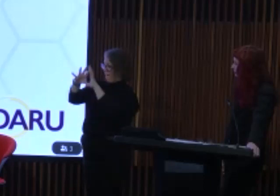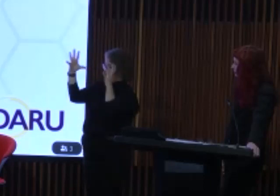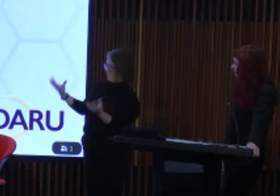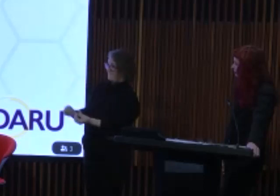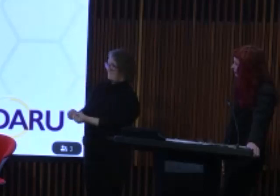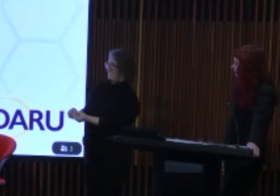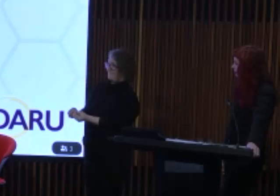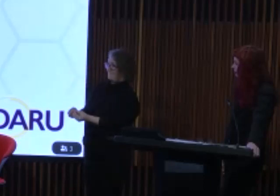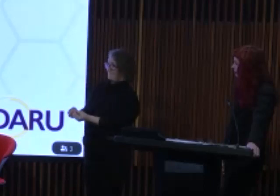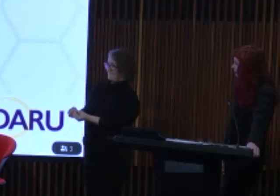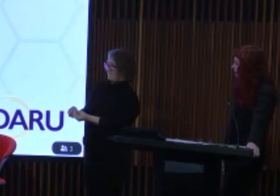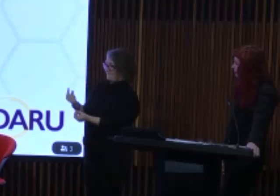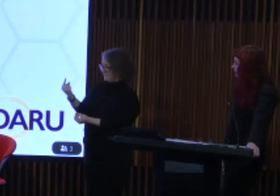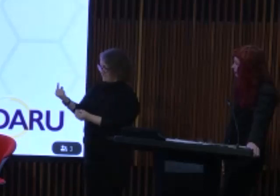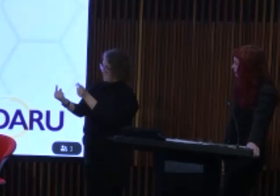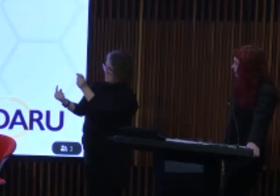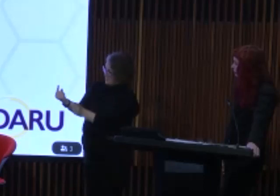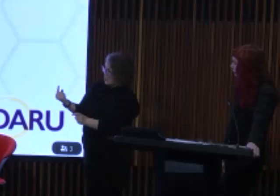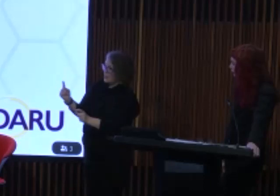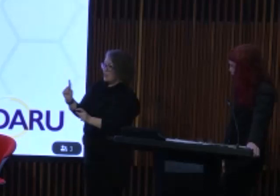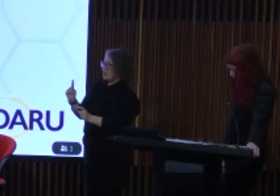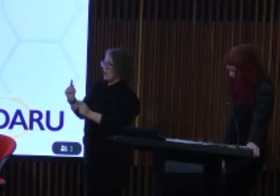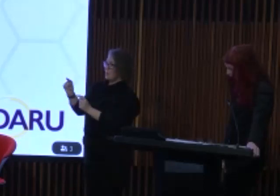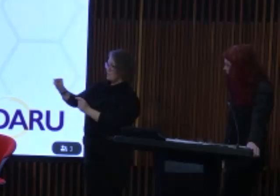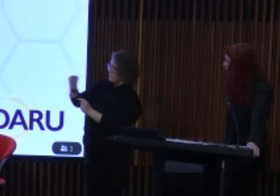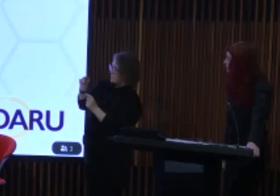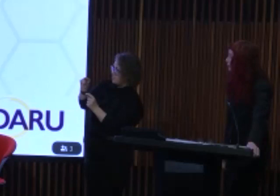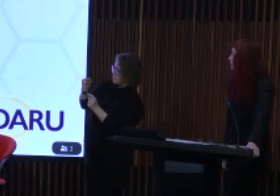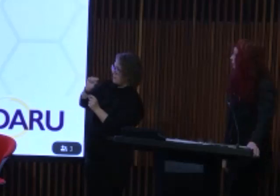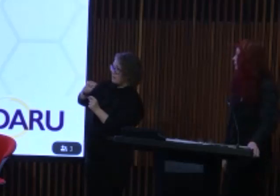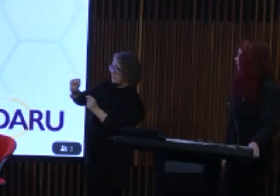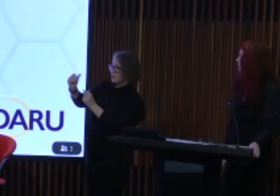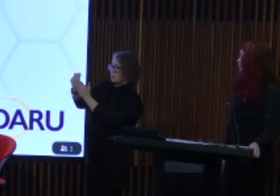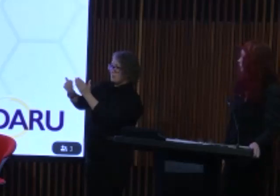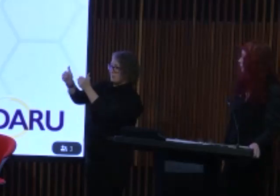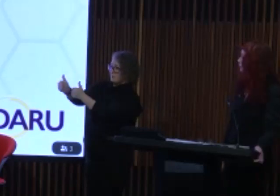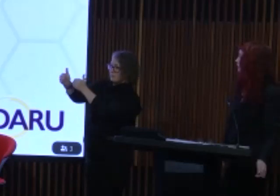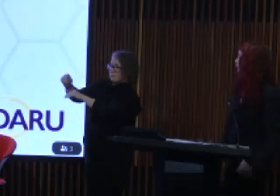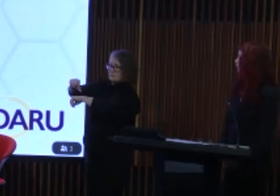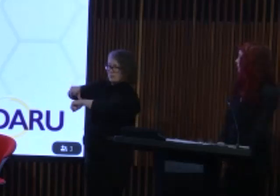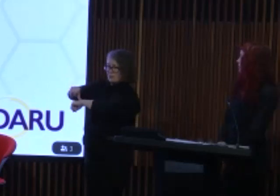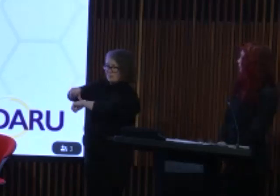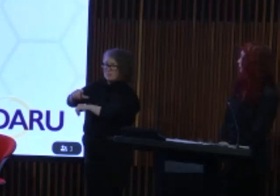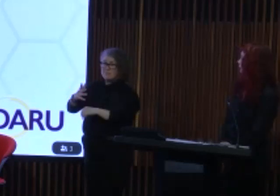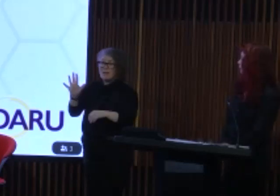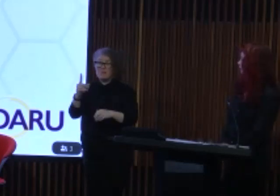the individual, so don't stereotype. Everyone has a different experience and different needs